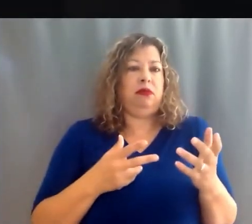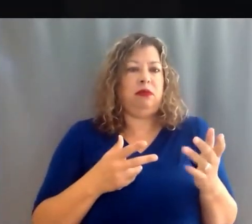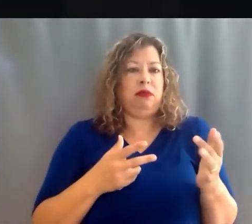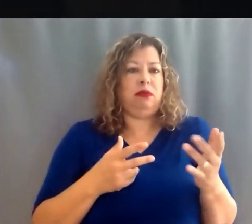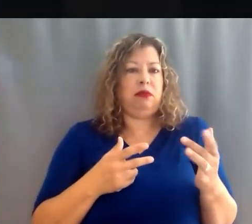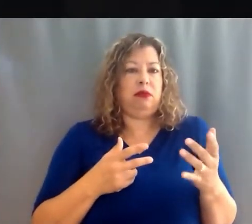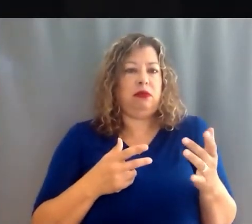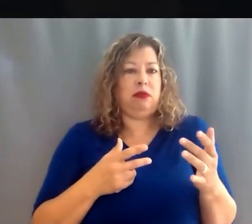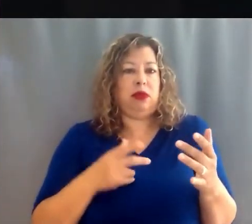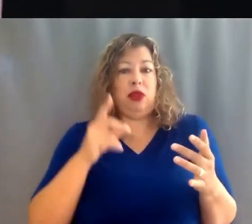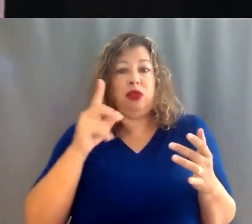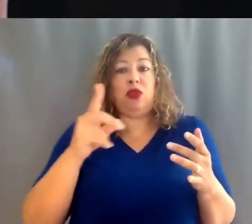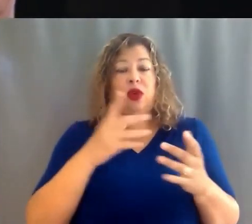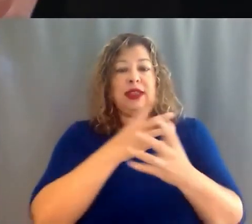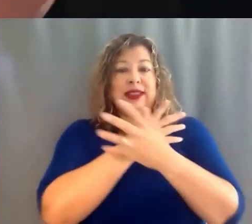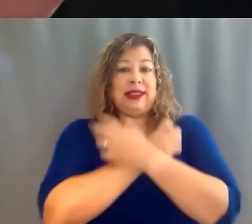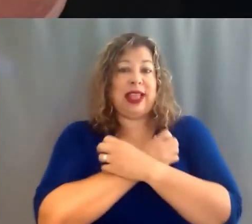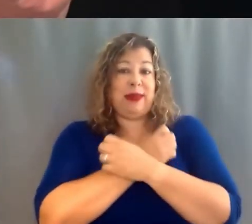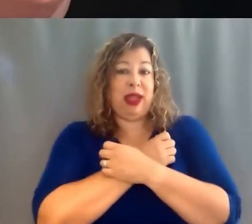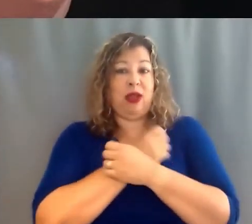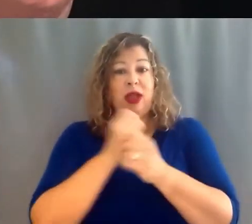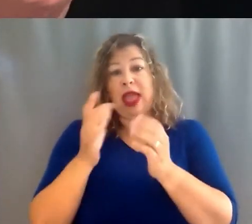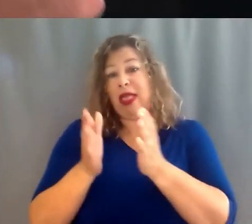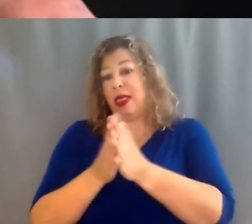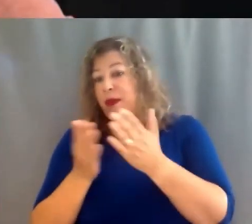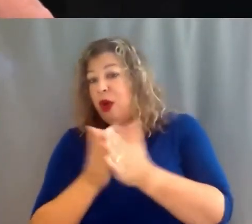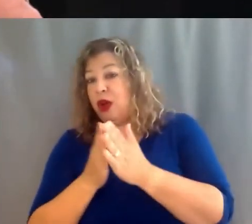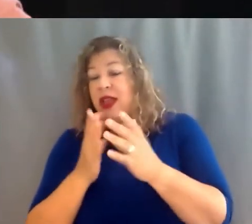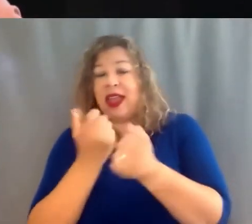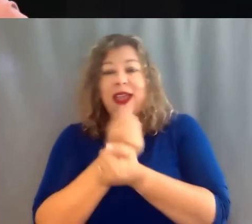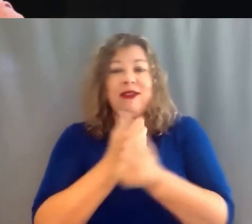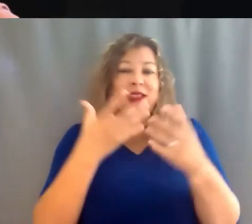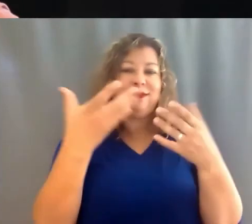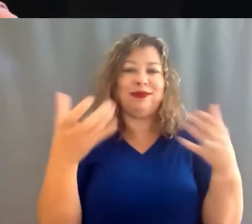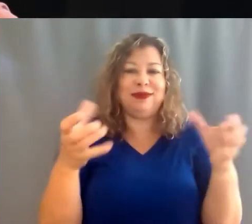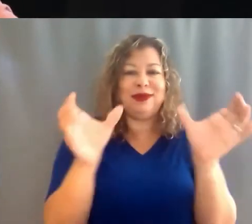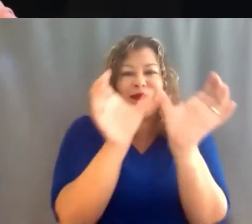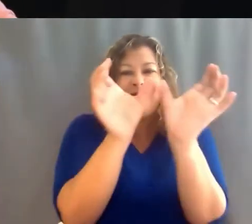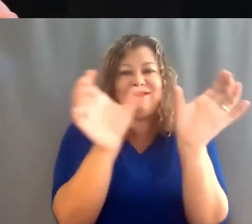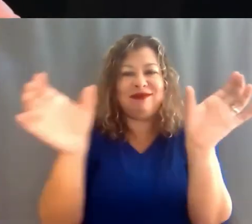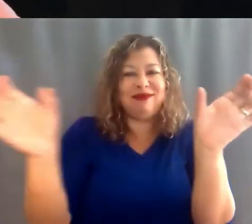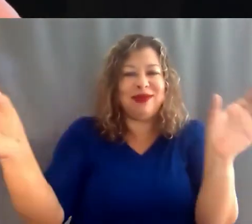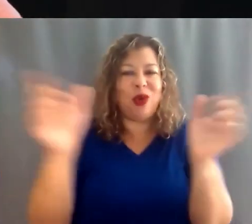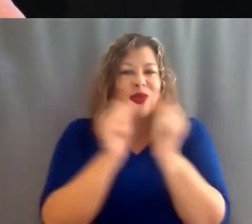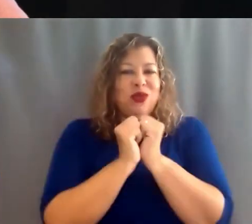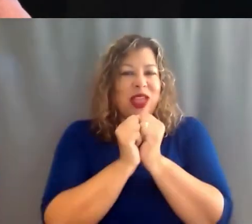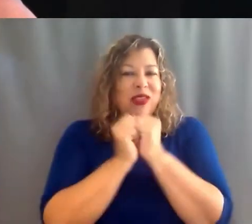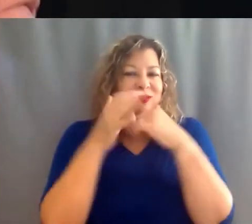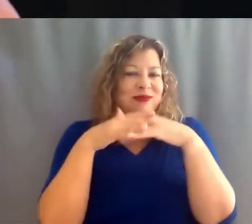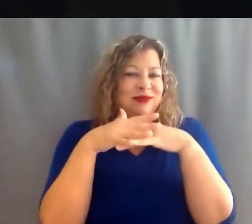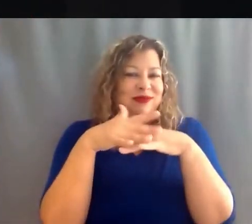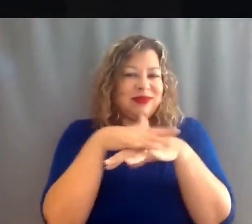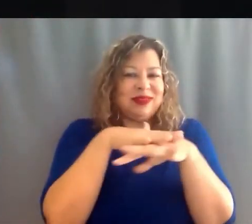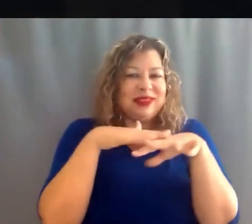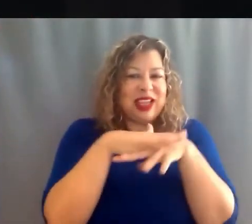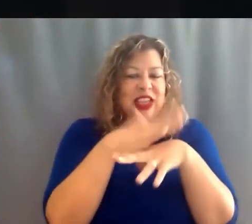I'm about to put the Teddy bear and the book and this all together as a shared piece. I haven't heard from Maureen in a minute.